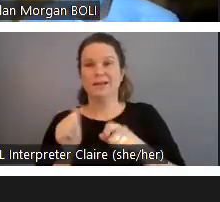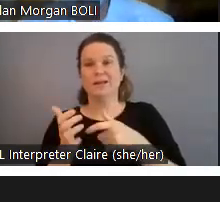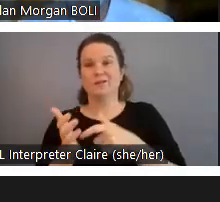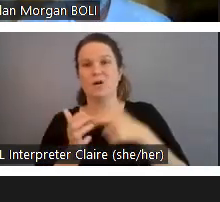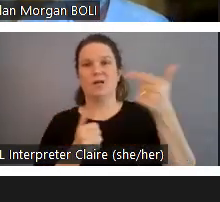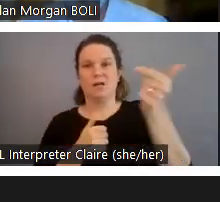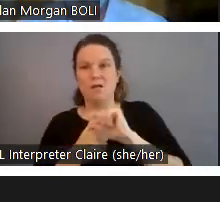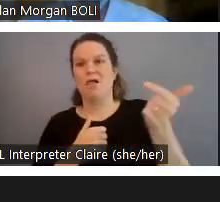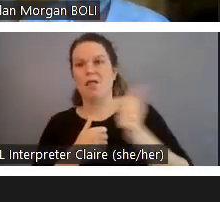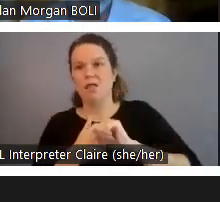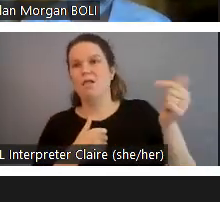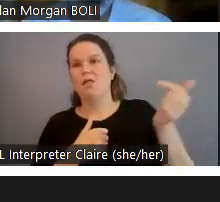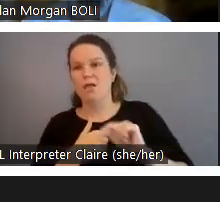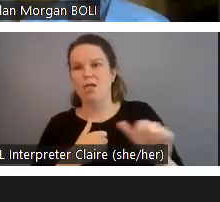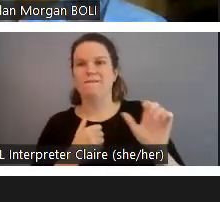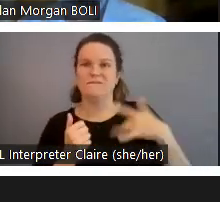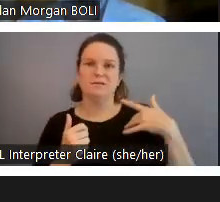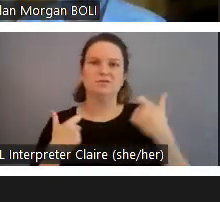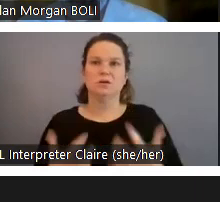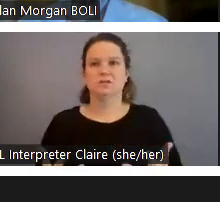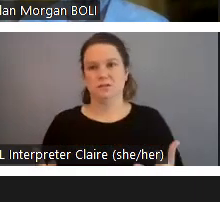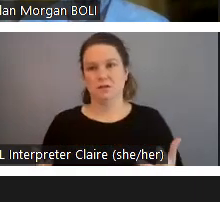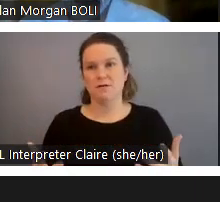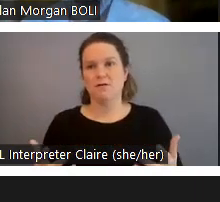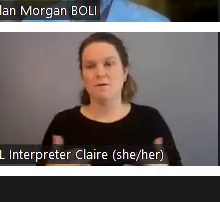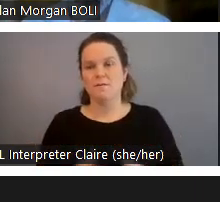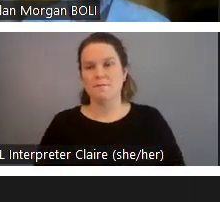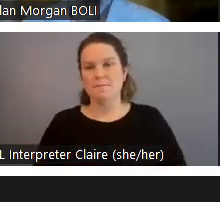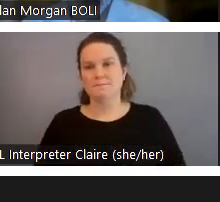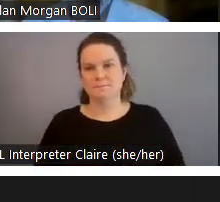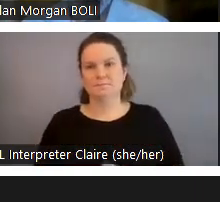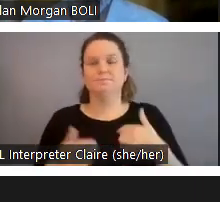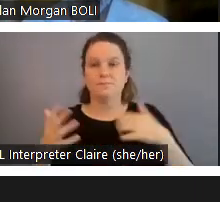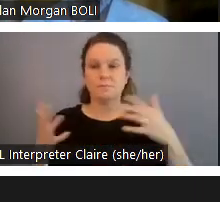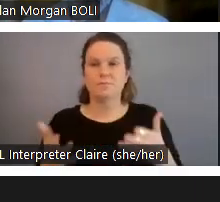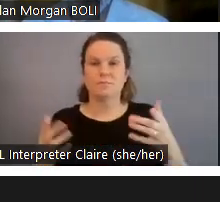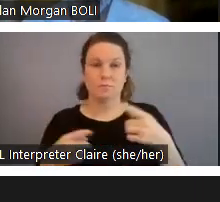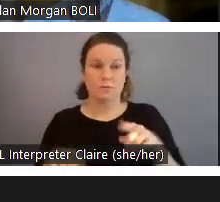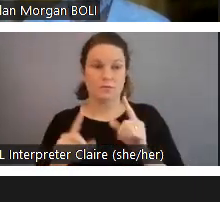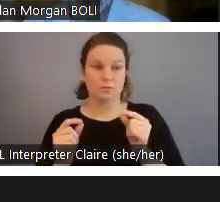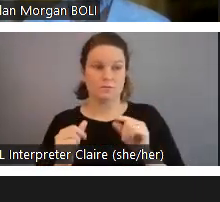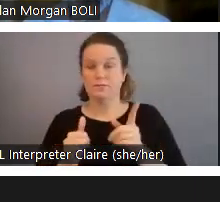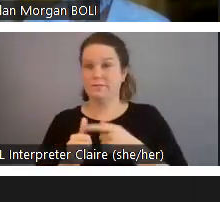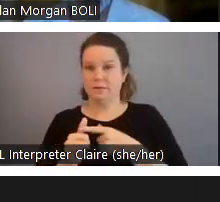forth, and can feel exhausting. And so, what I would urge you to do is: